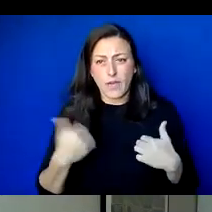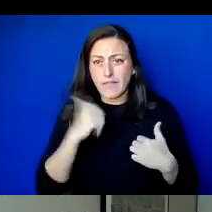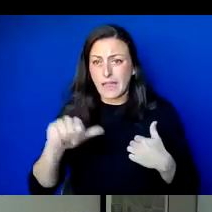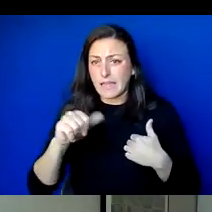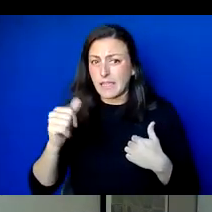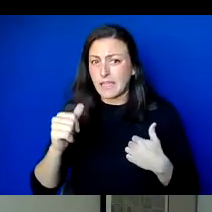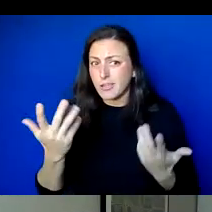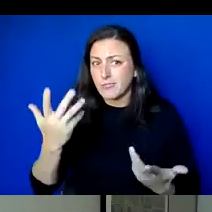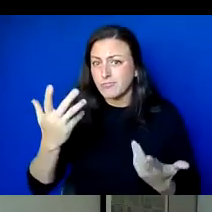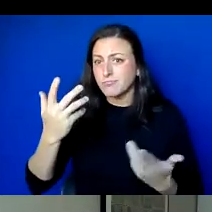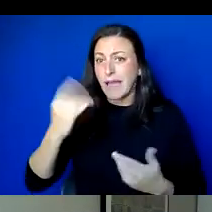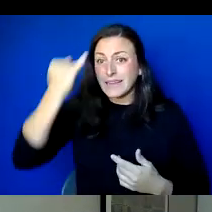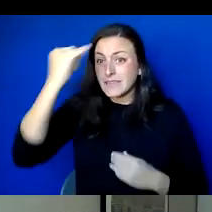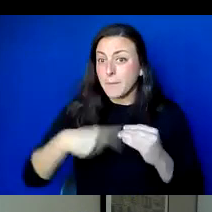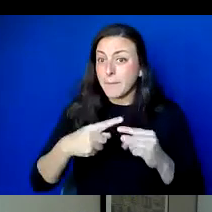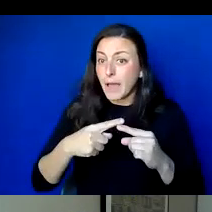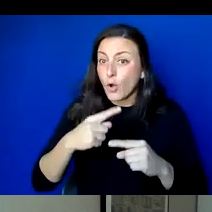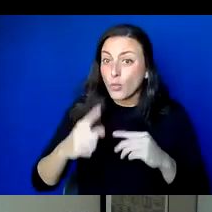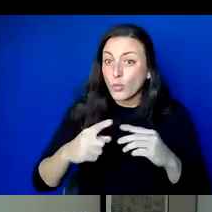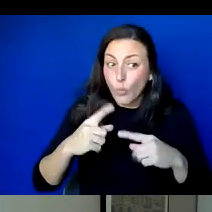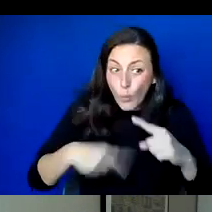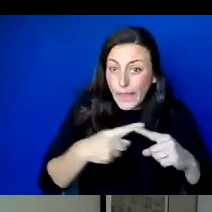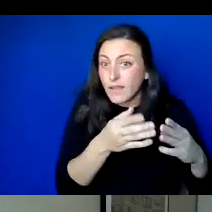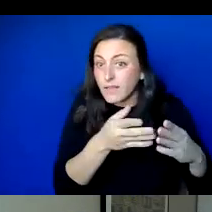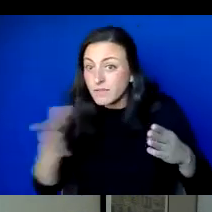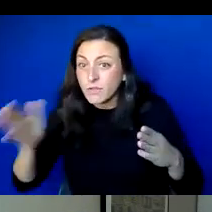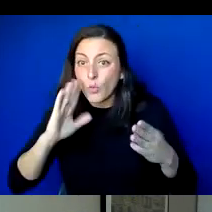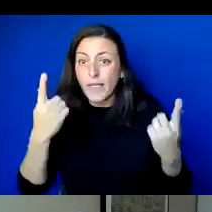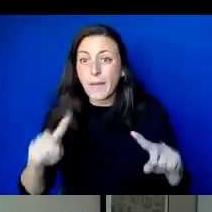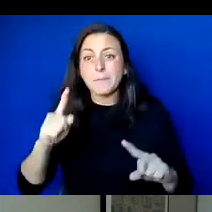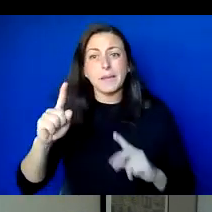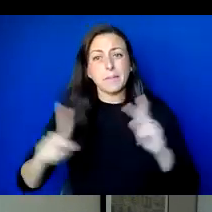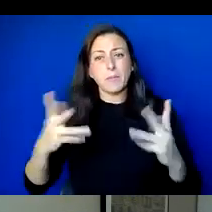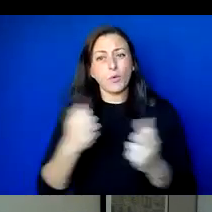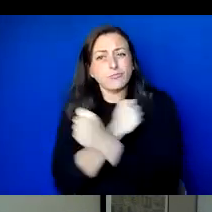people want to touch their loved ones again, so I think the question is “is there a timeline?”